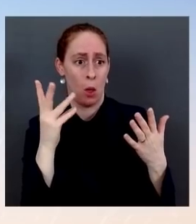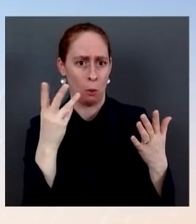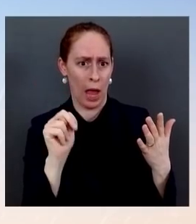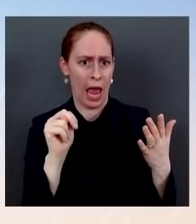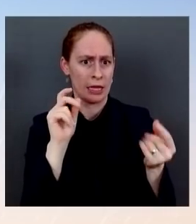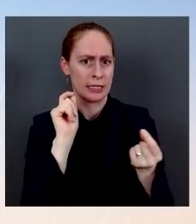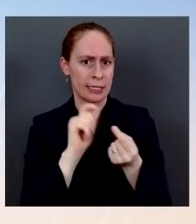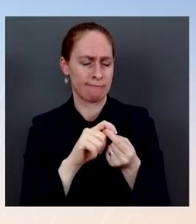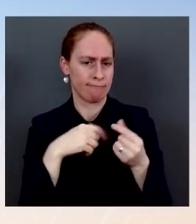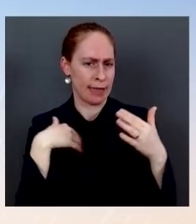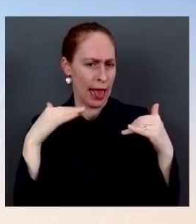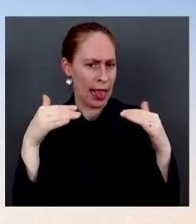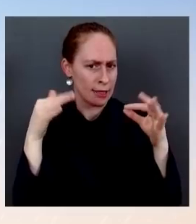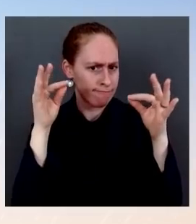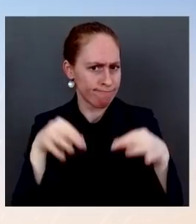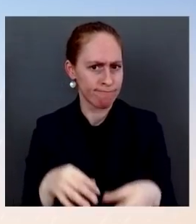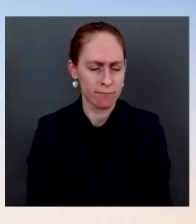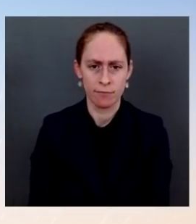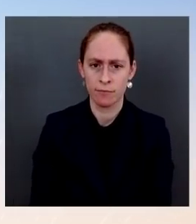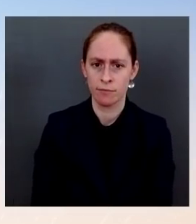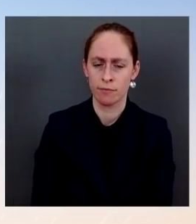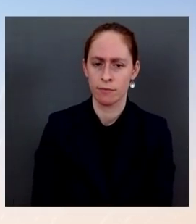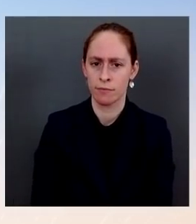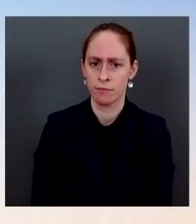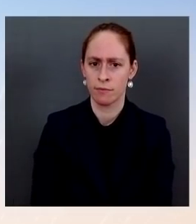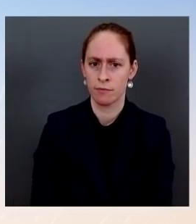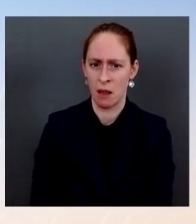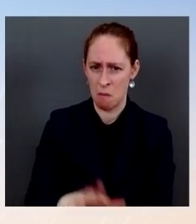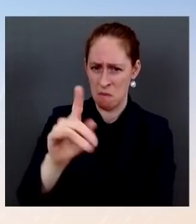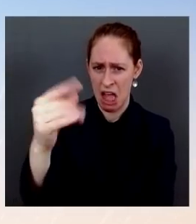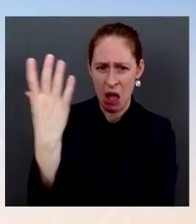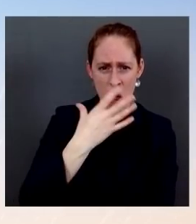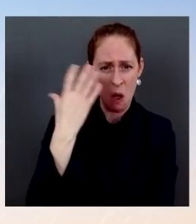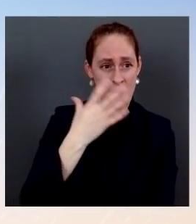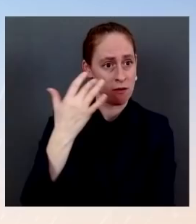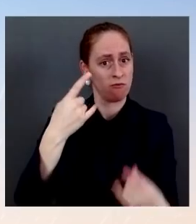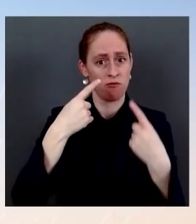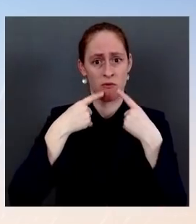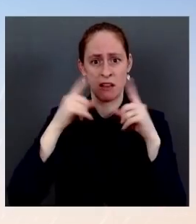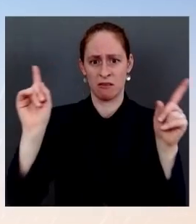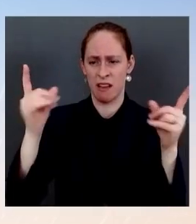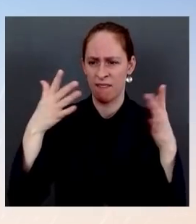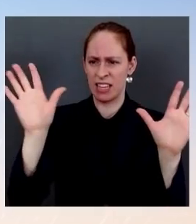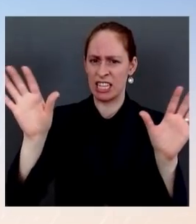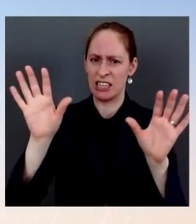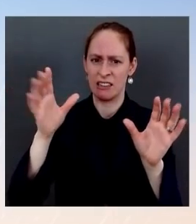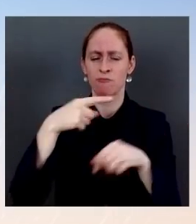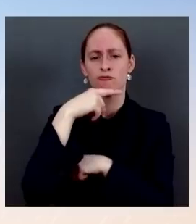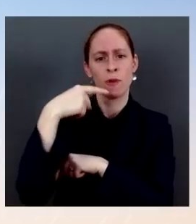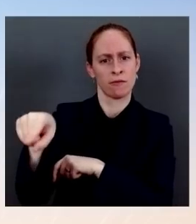Ms. Psaki: We have also said that we are looking ahead to talks in early January. The Press: Why can't you confirm it then? Ms. Psaki: Because we haven't finalized the details